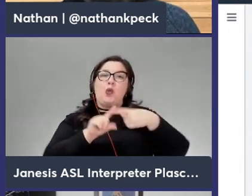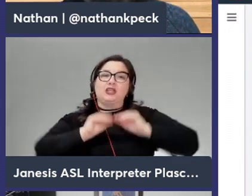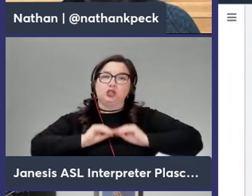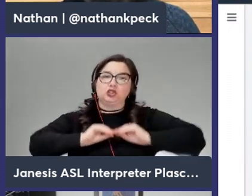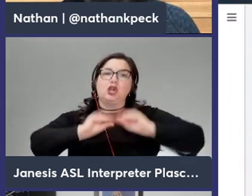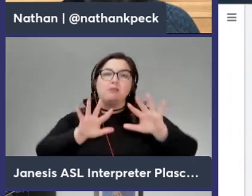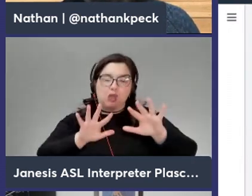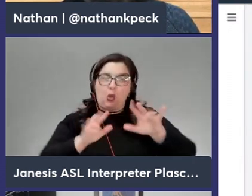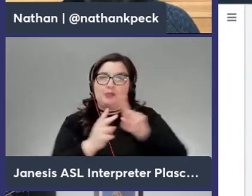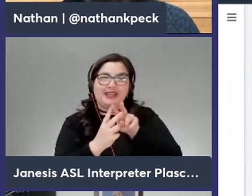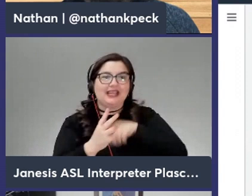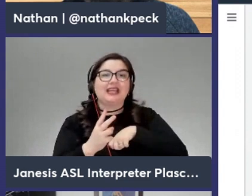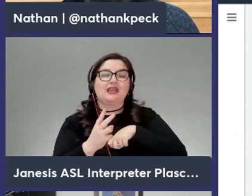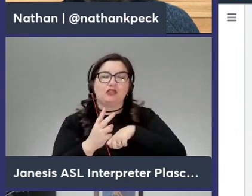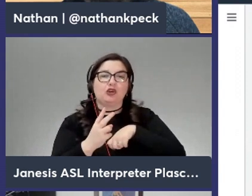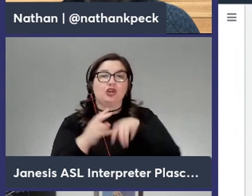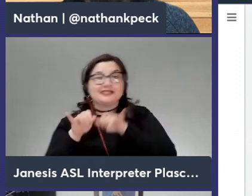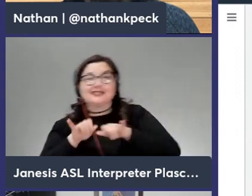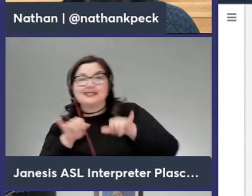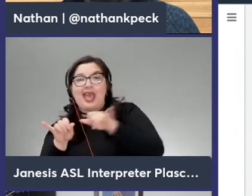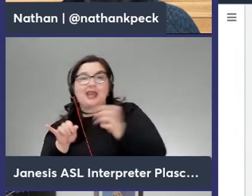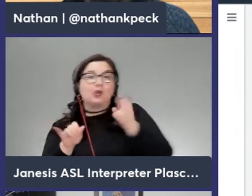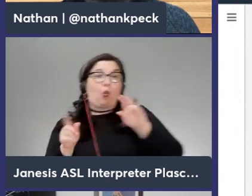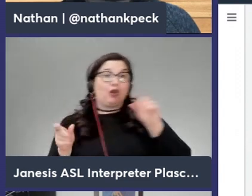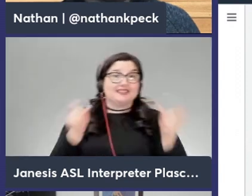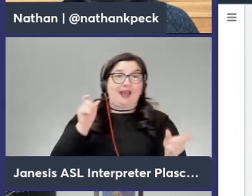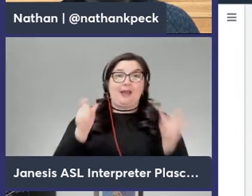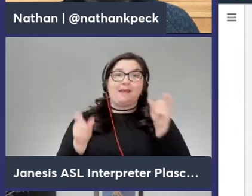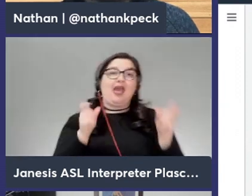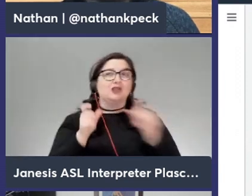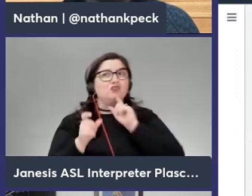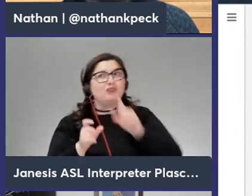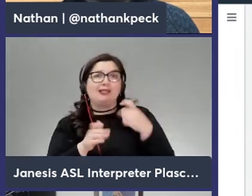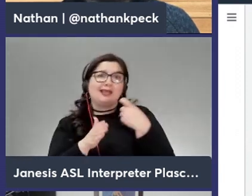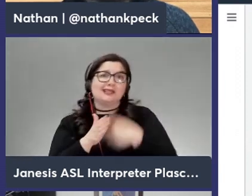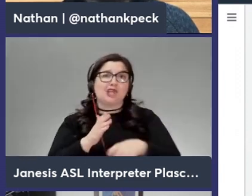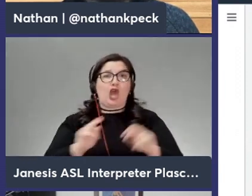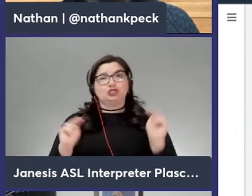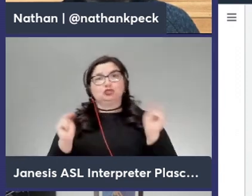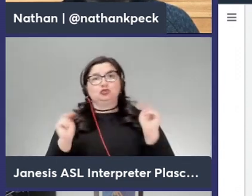either a static or dynamic workload, it's typically cost neutral for you on your AWS bill.